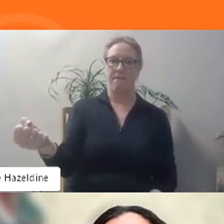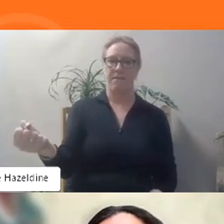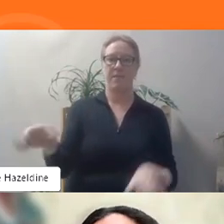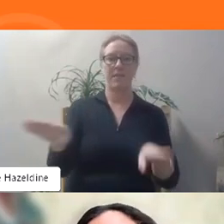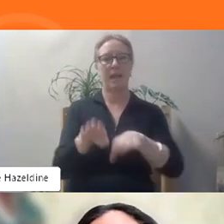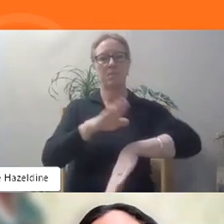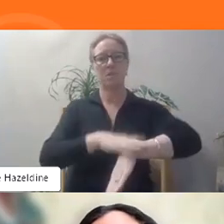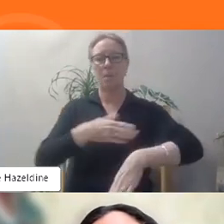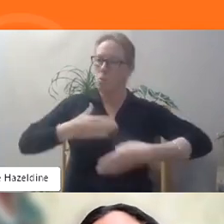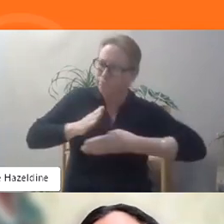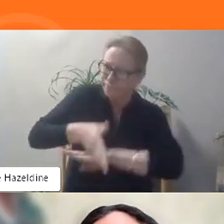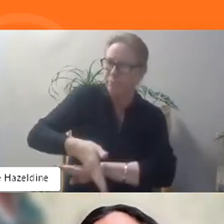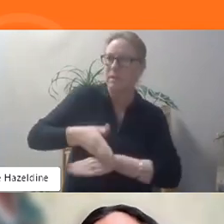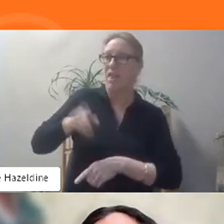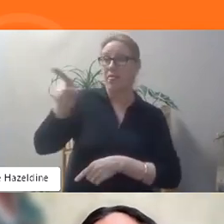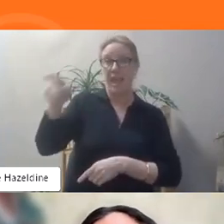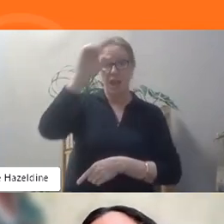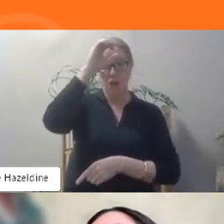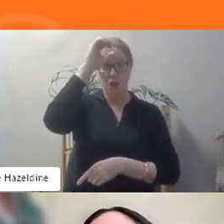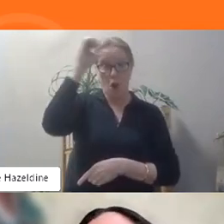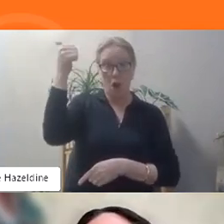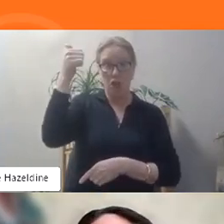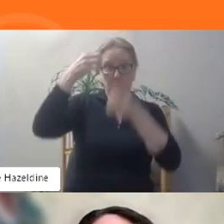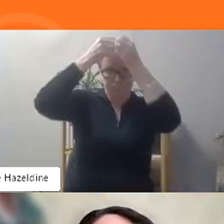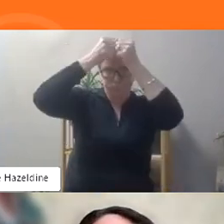hard to expand their knowledge on how best to ensure all learners